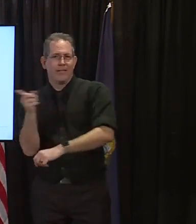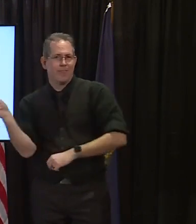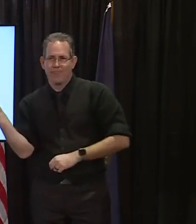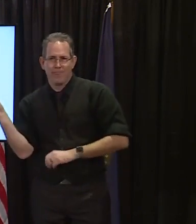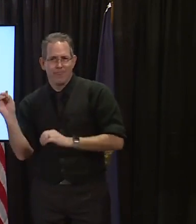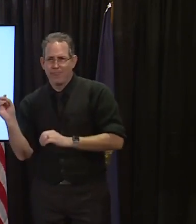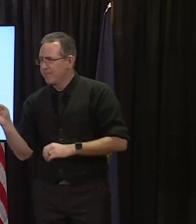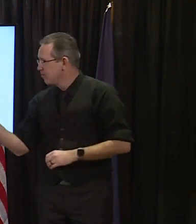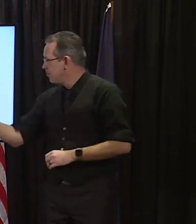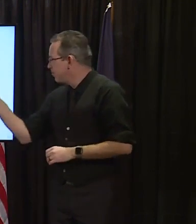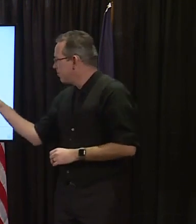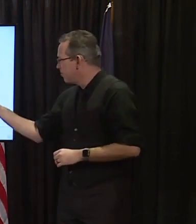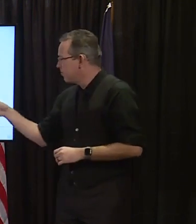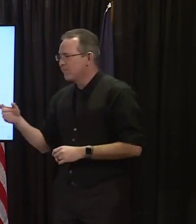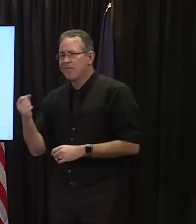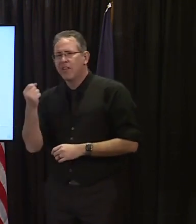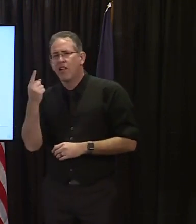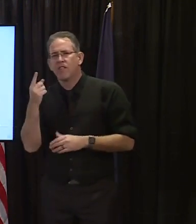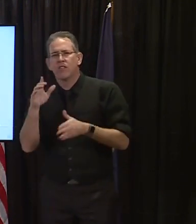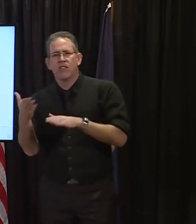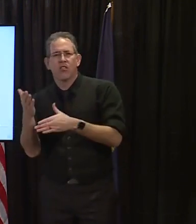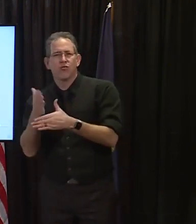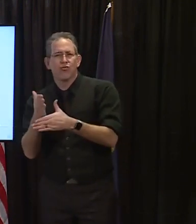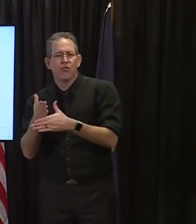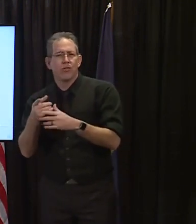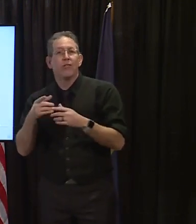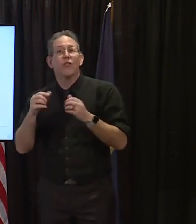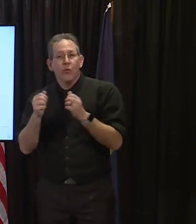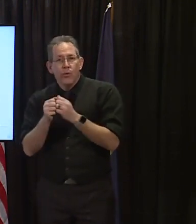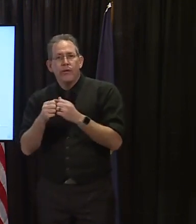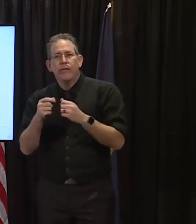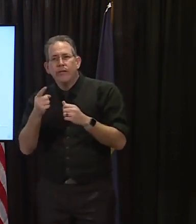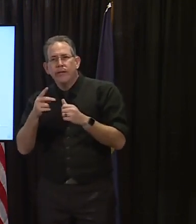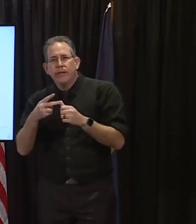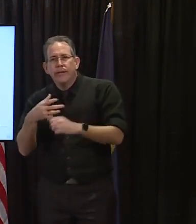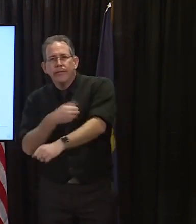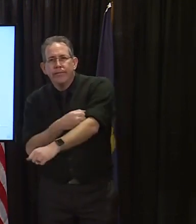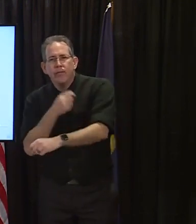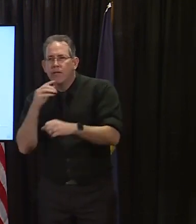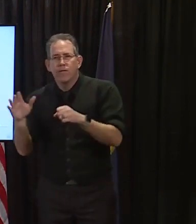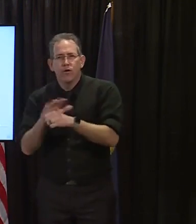weeks. That difference is 24 times. So 24 times more likely to die from